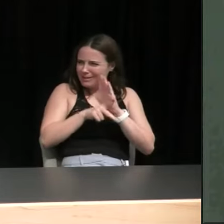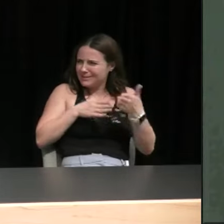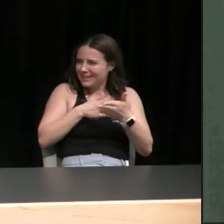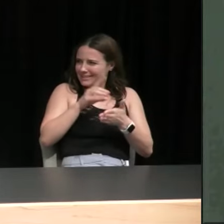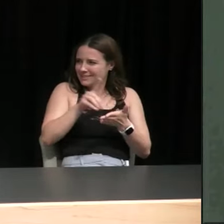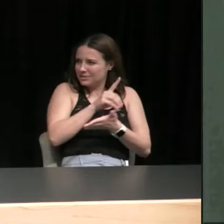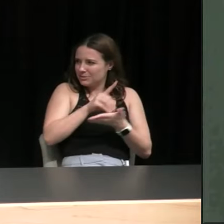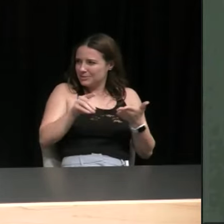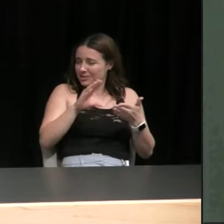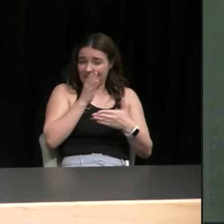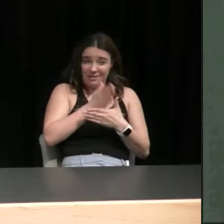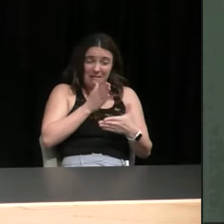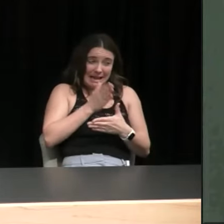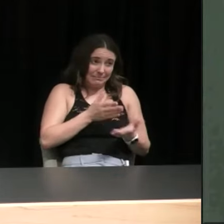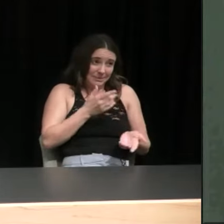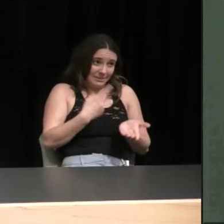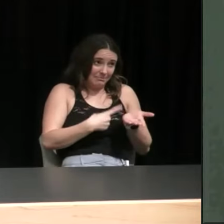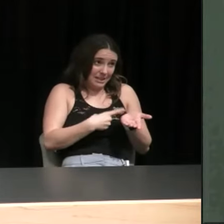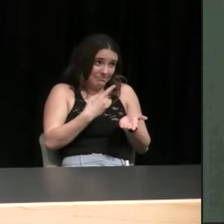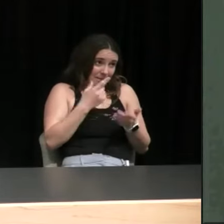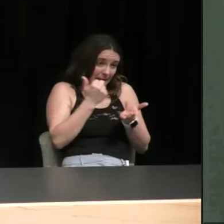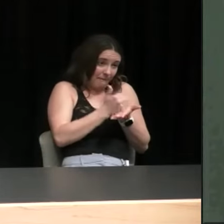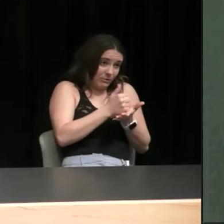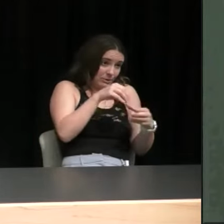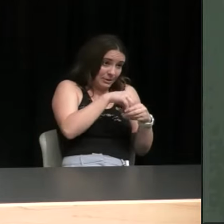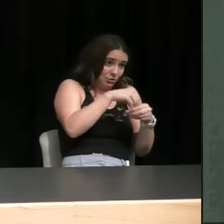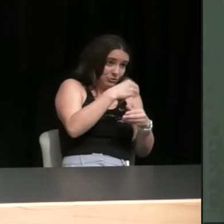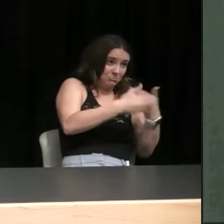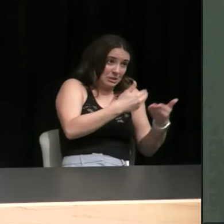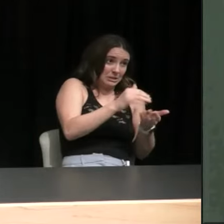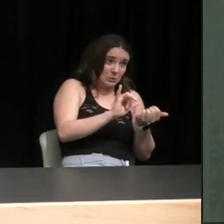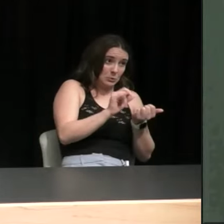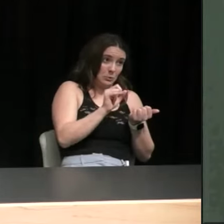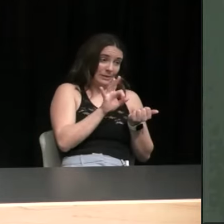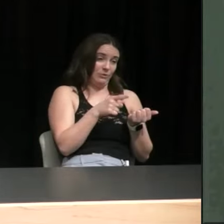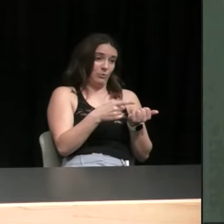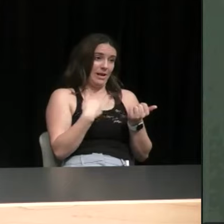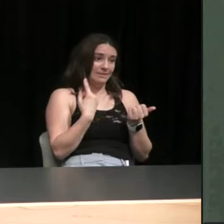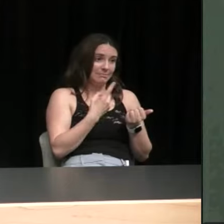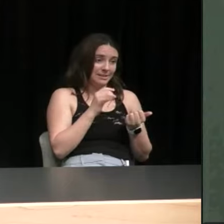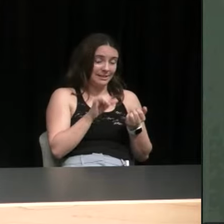some legal services I think there are policies against discrimination and harassment here so